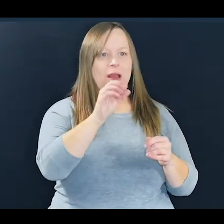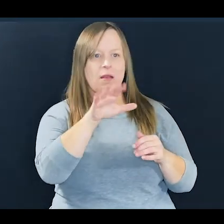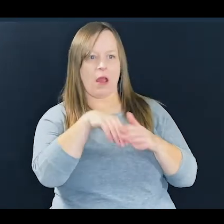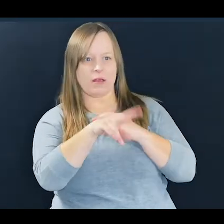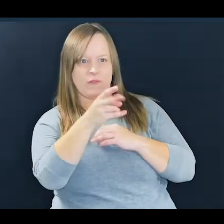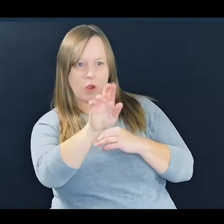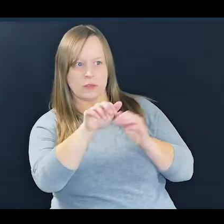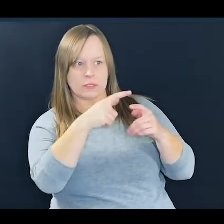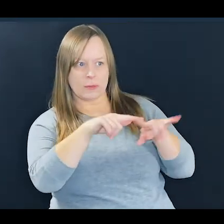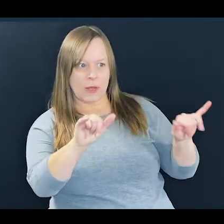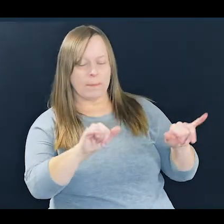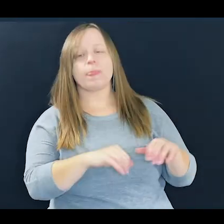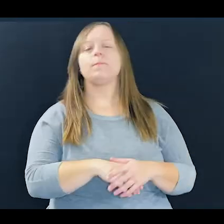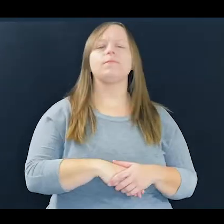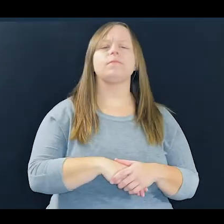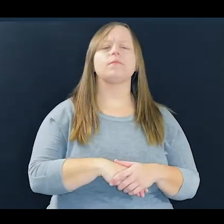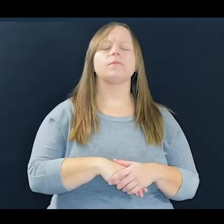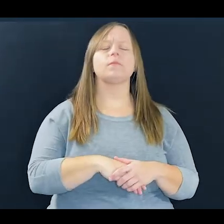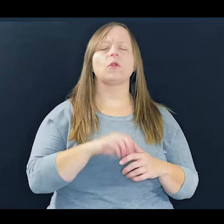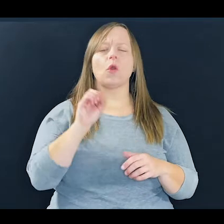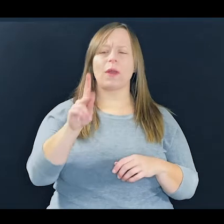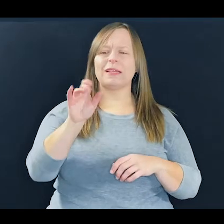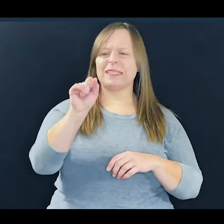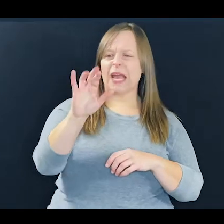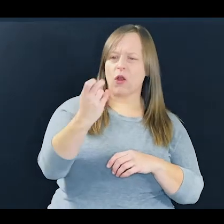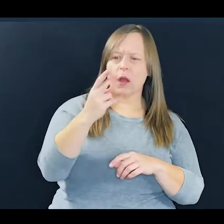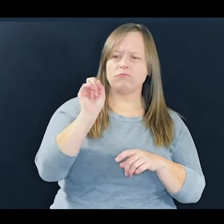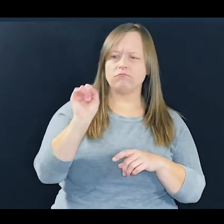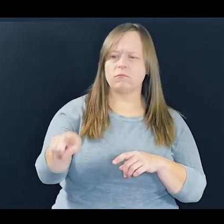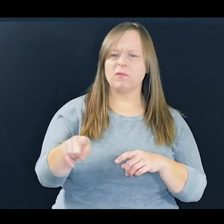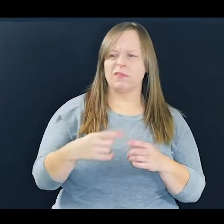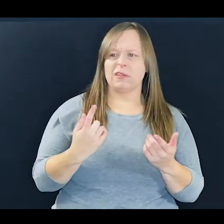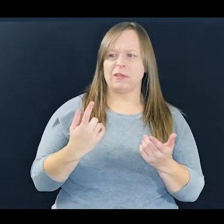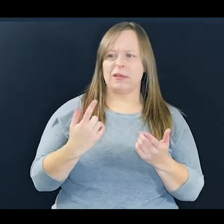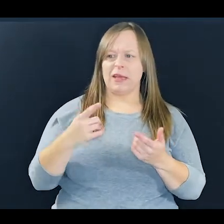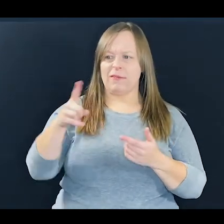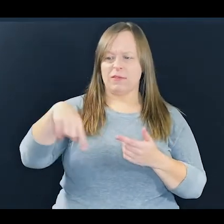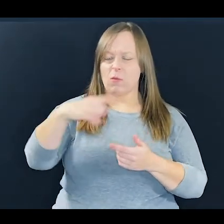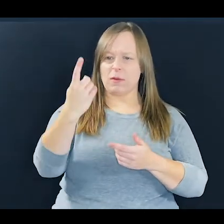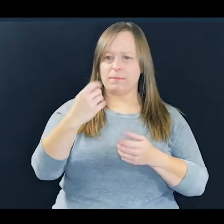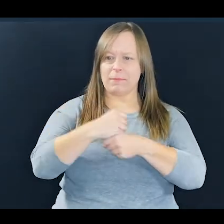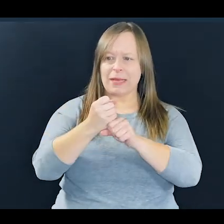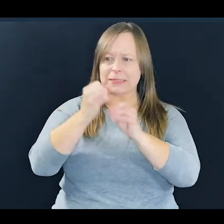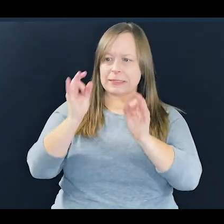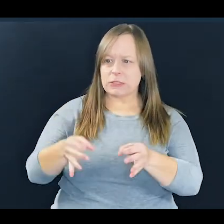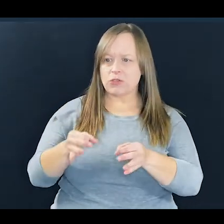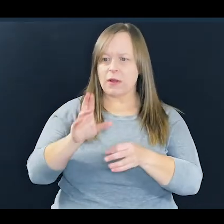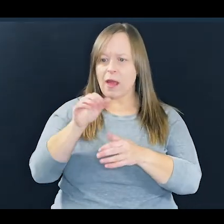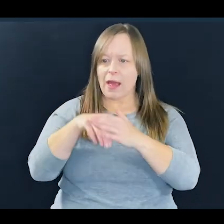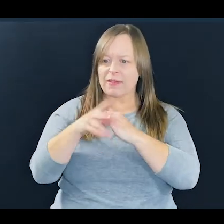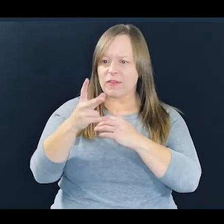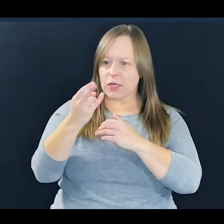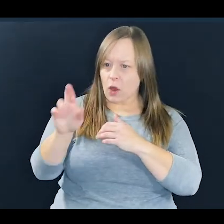And Sarah, what should someone do if they disagree with a decision made by ACCES-VR? So as a client of ACCES-VR,